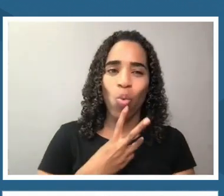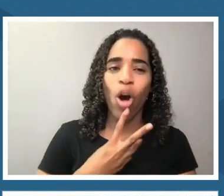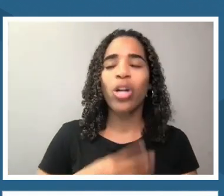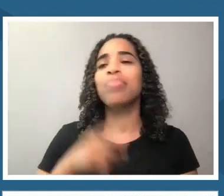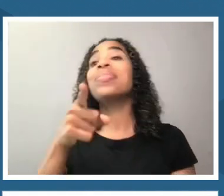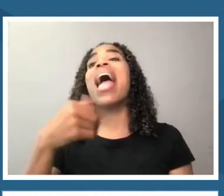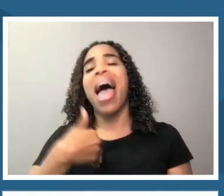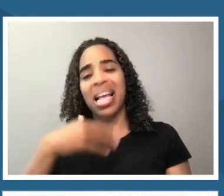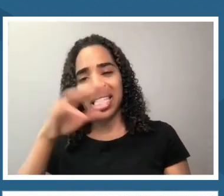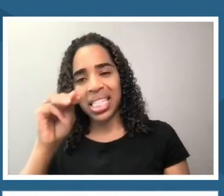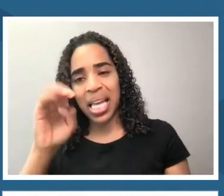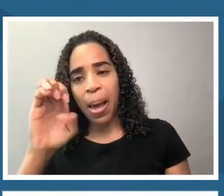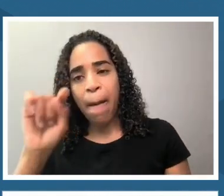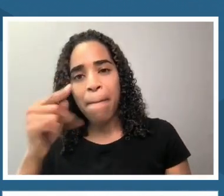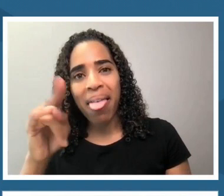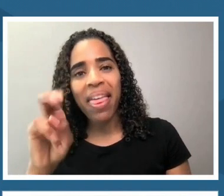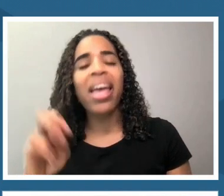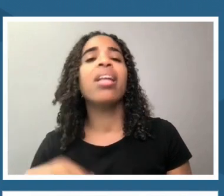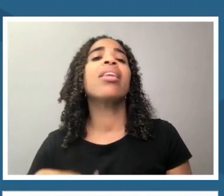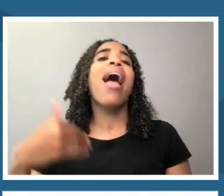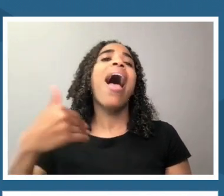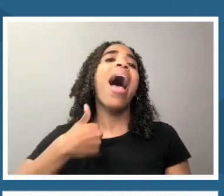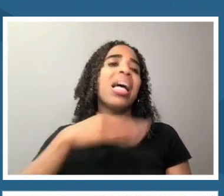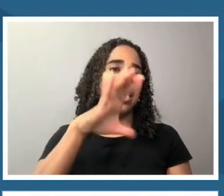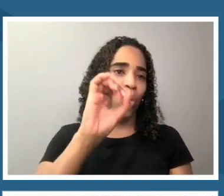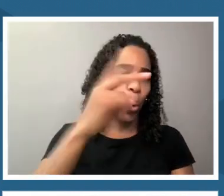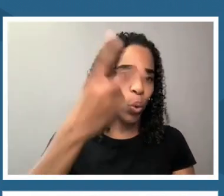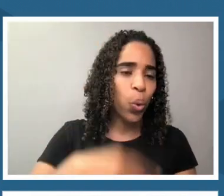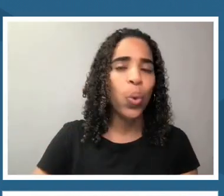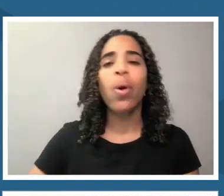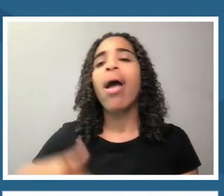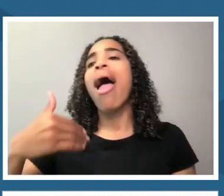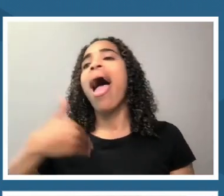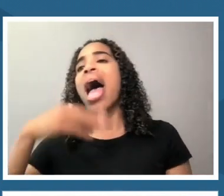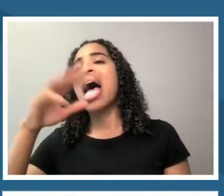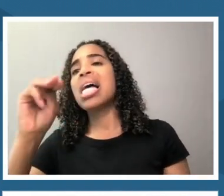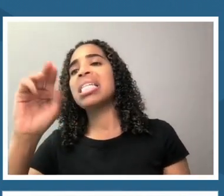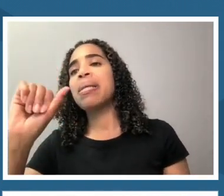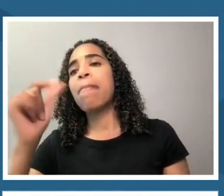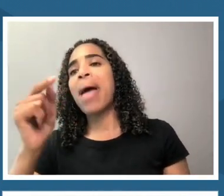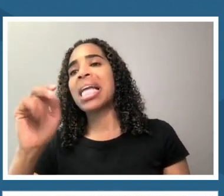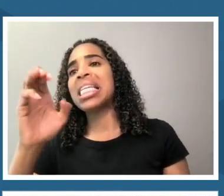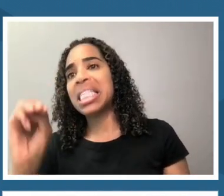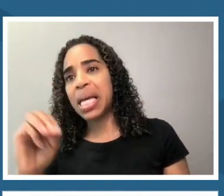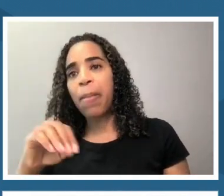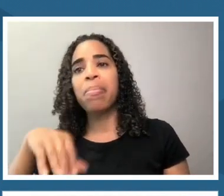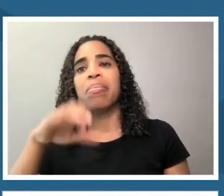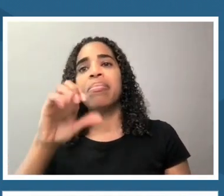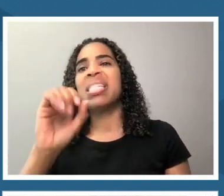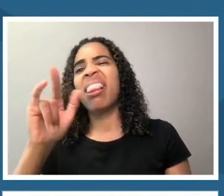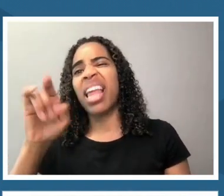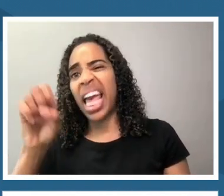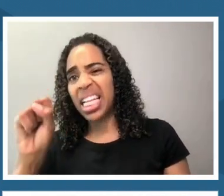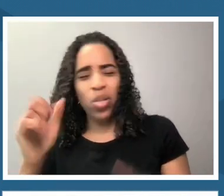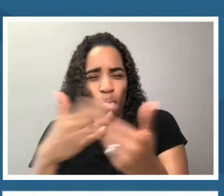carbon dioxide there is magnesium silicates who knows what but that's how